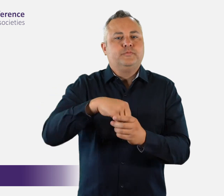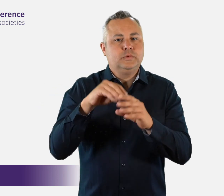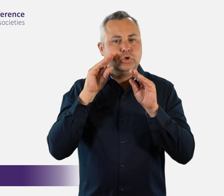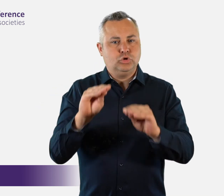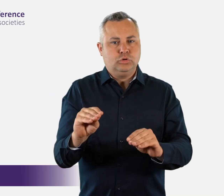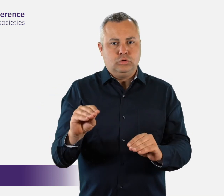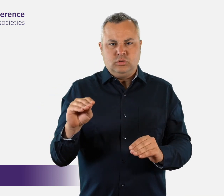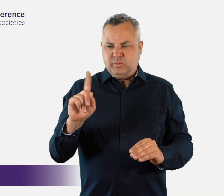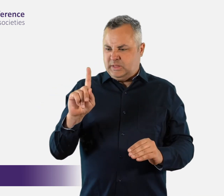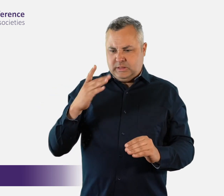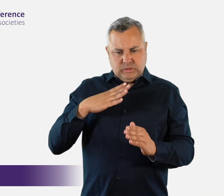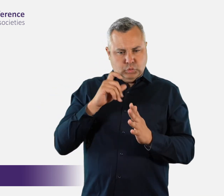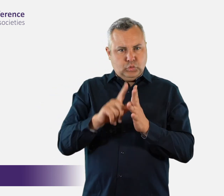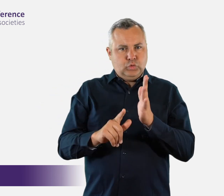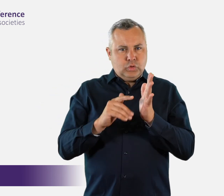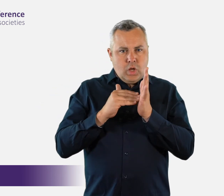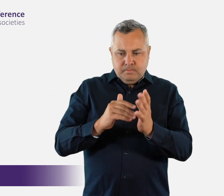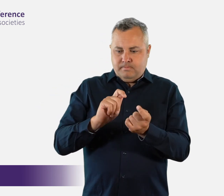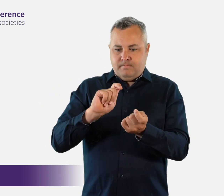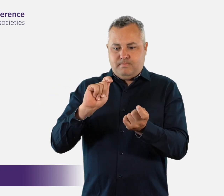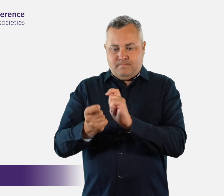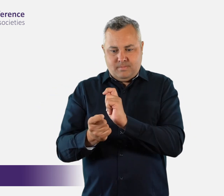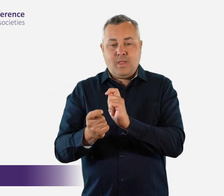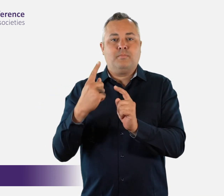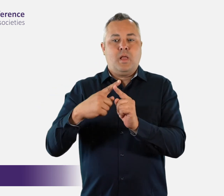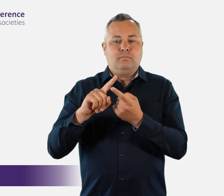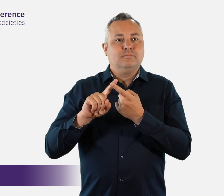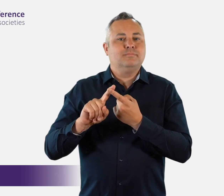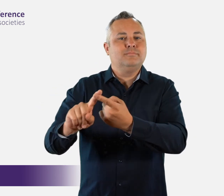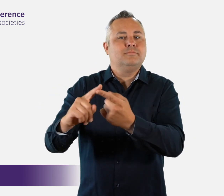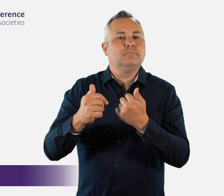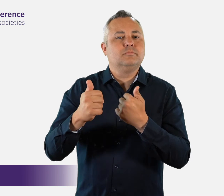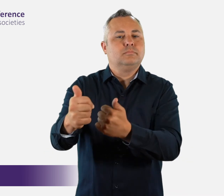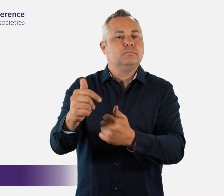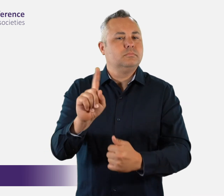to inclusive education settings, and to sustain the change?